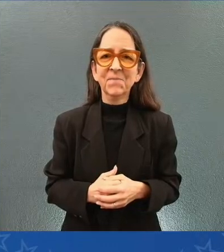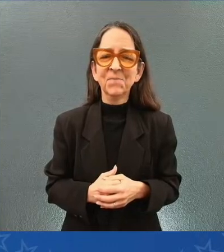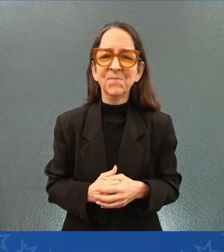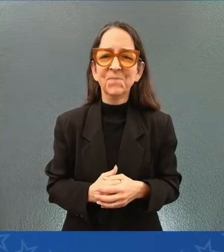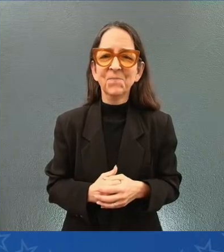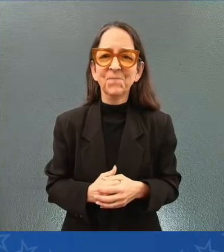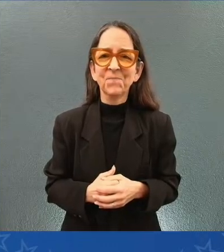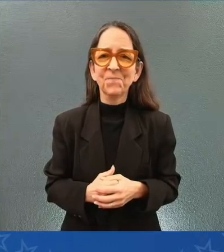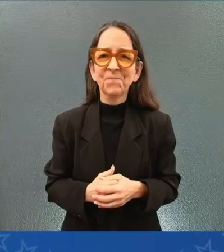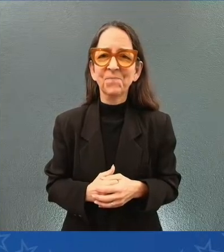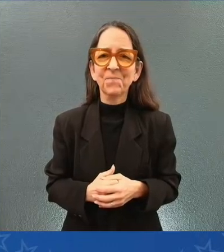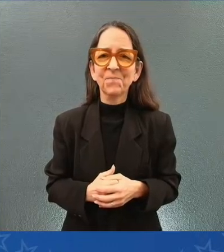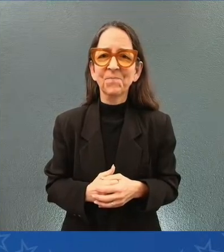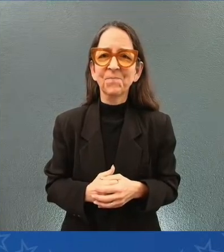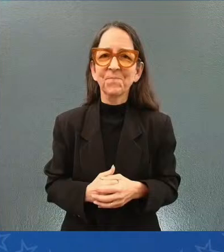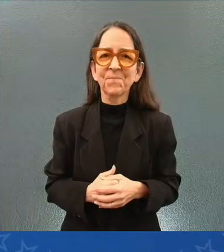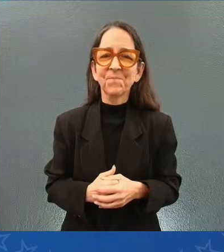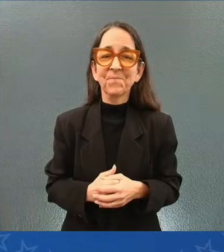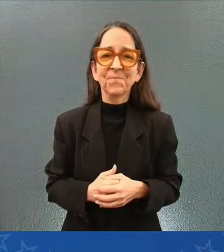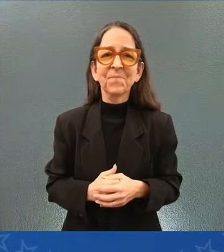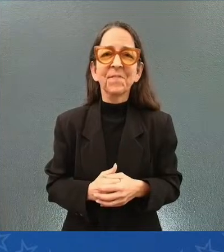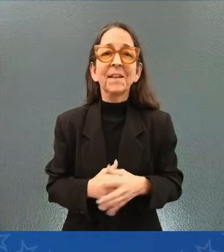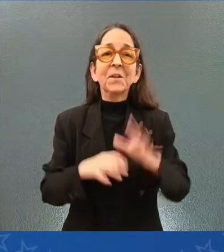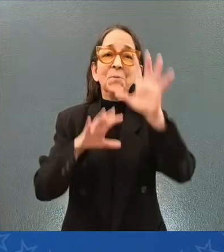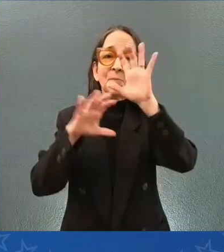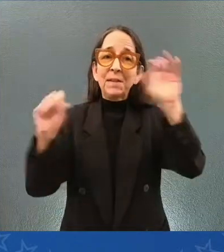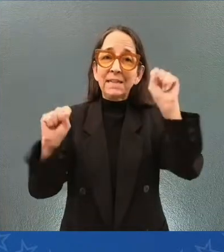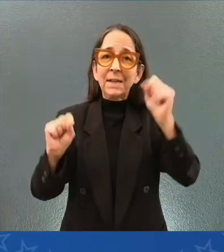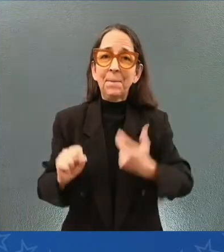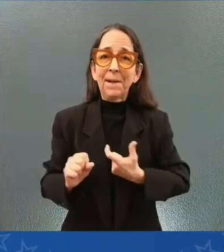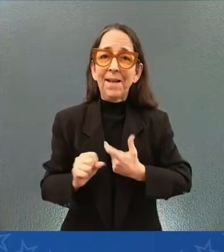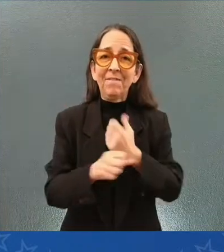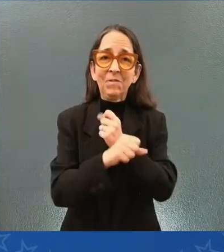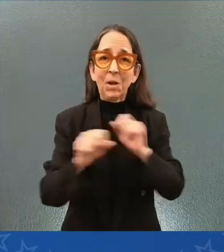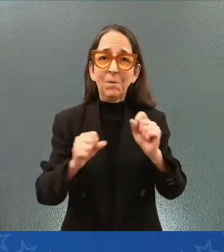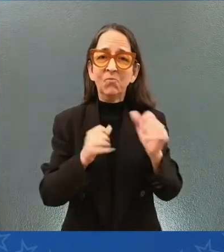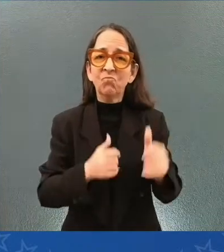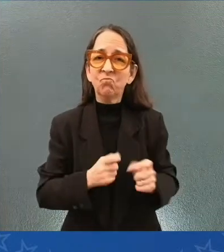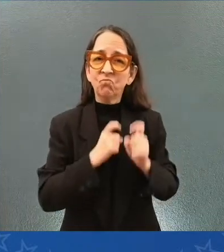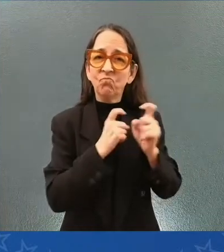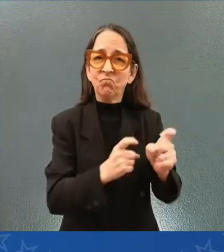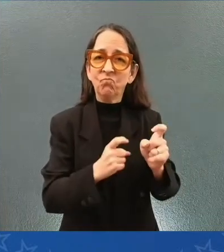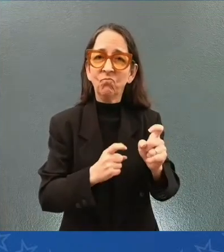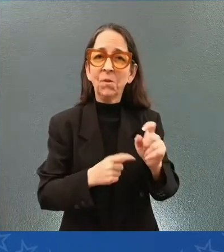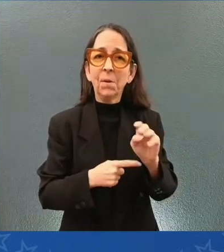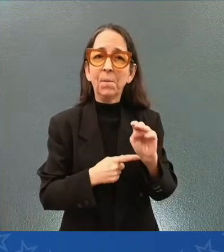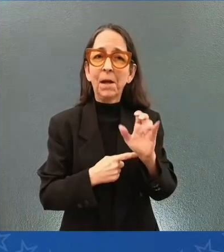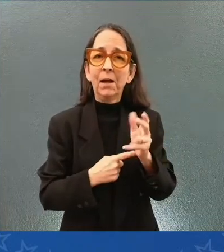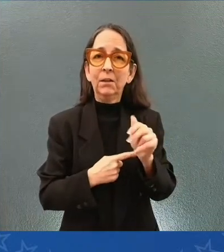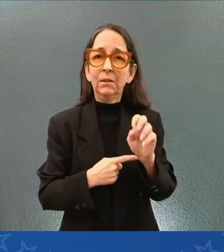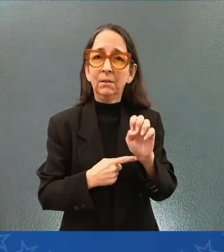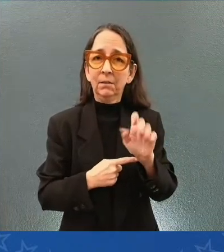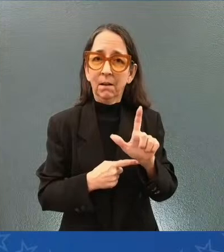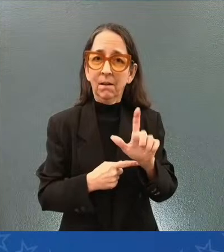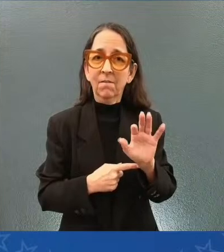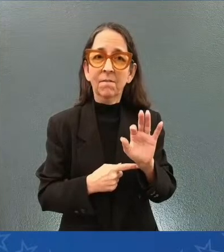The Presidential Medal of Freedom is awarded to Michael J. Fox. Michael J. Fox is one of the most beloved actors of our time.